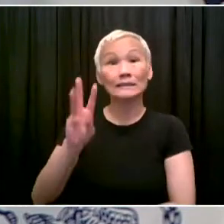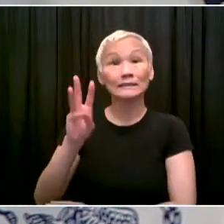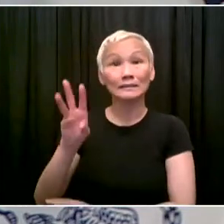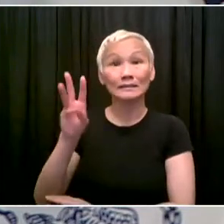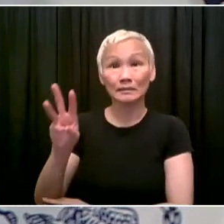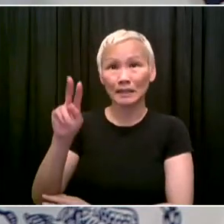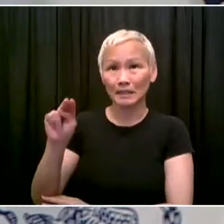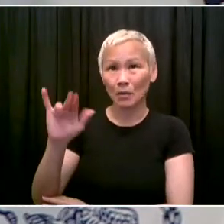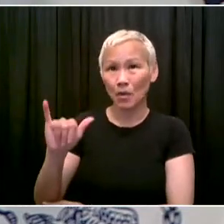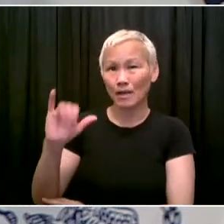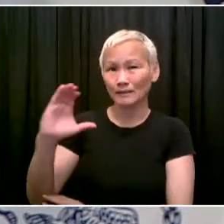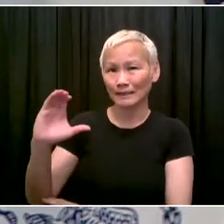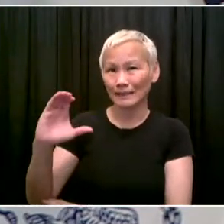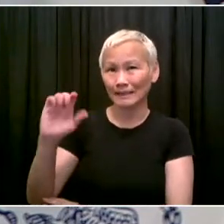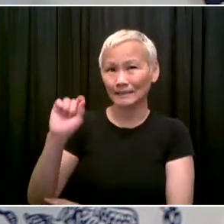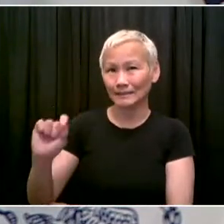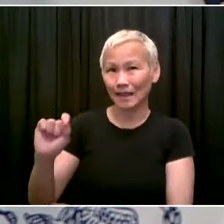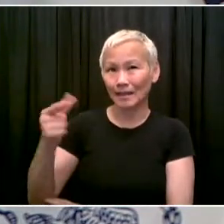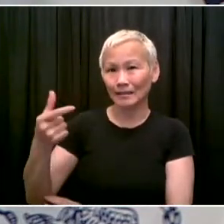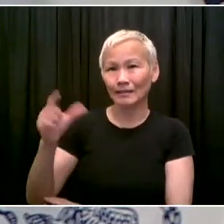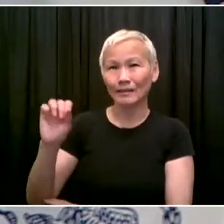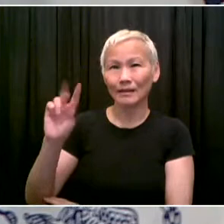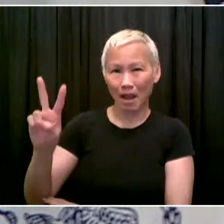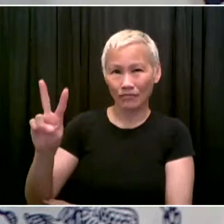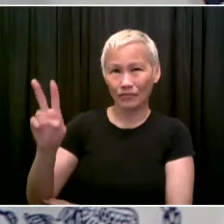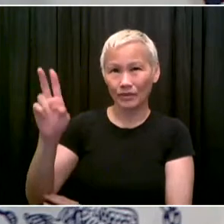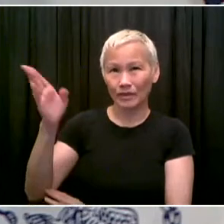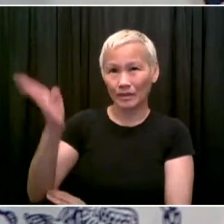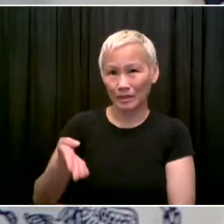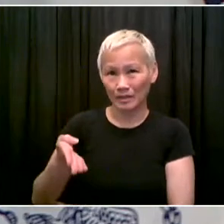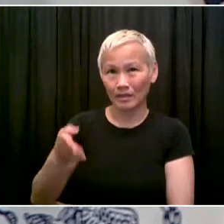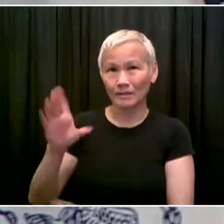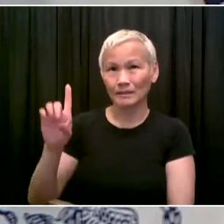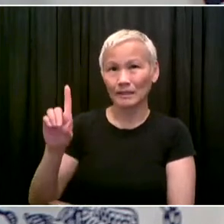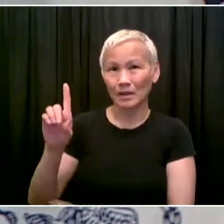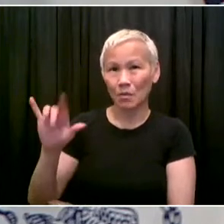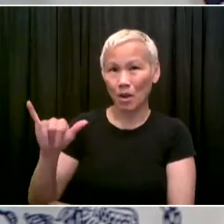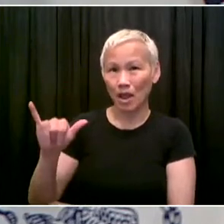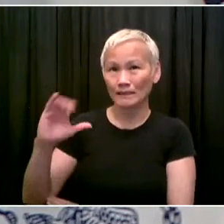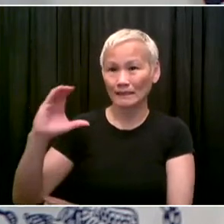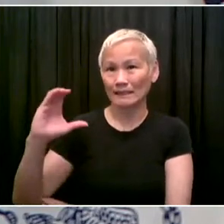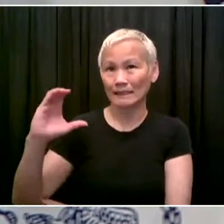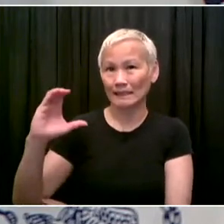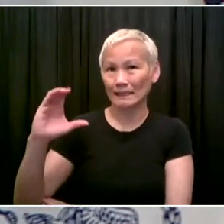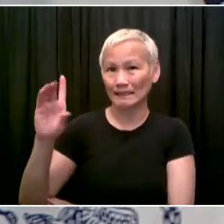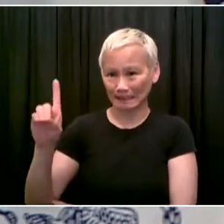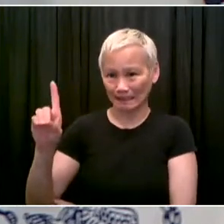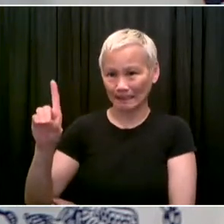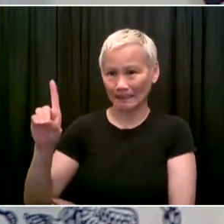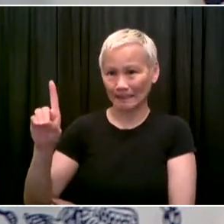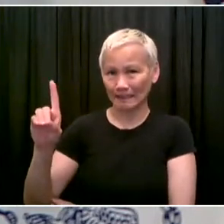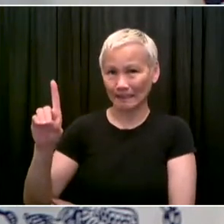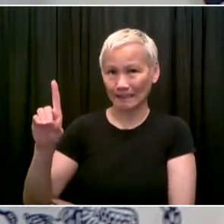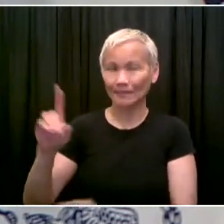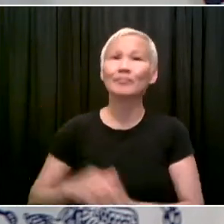YOUNG PERSON THIS SUMMER THROUGH THE SUMMER YOUTH PROGRAM AND GIVE THE YOUNG PERSON A WHOLE NEW OPPORTUNITY AND A CHANCE TO SEE THEIR FUTURE.